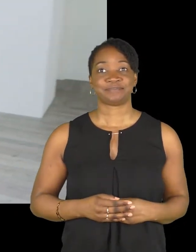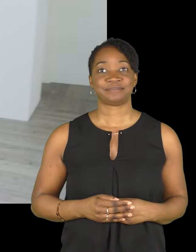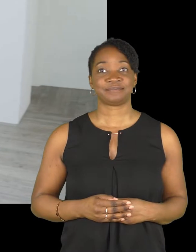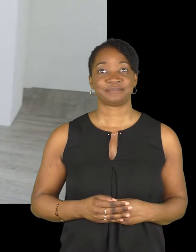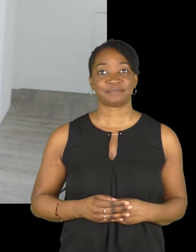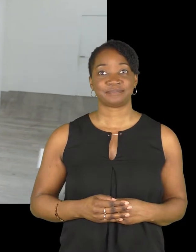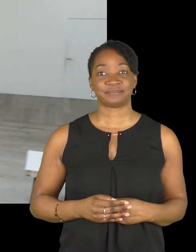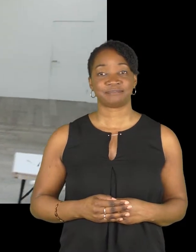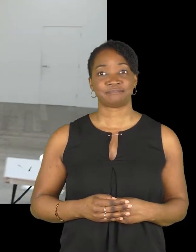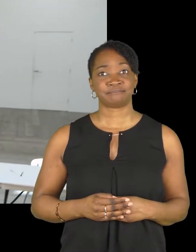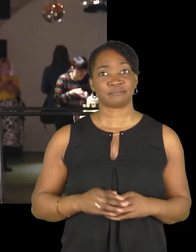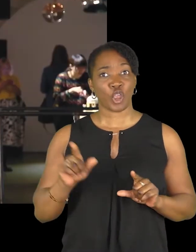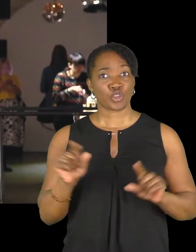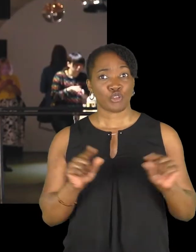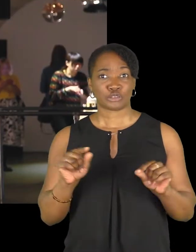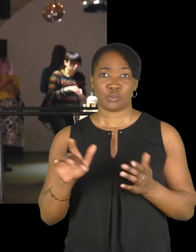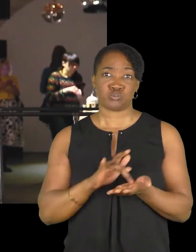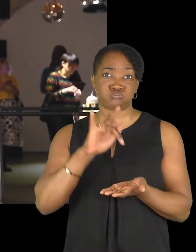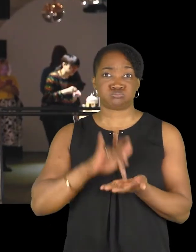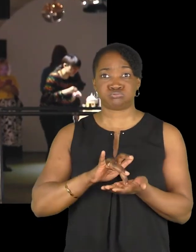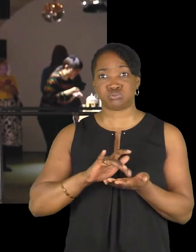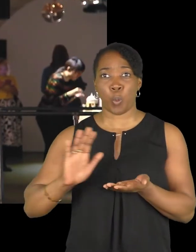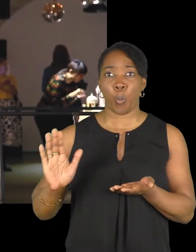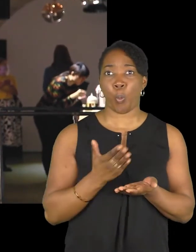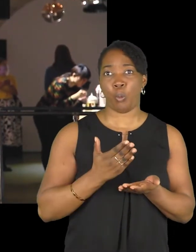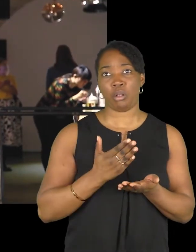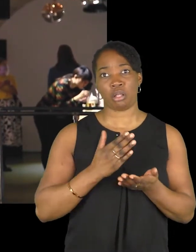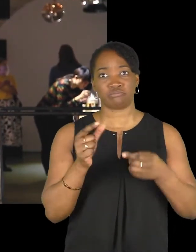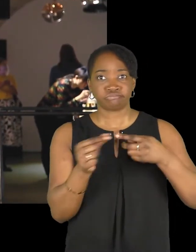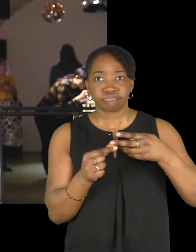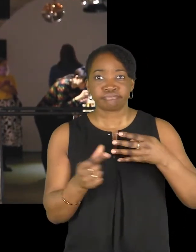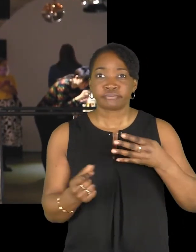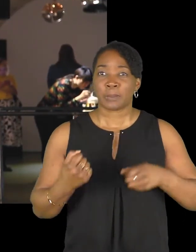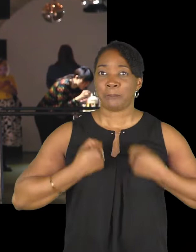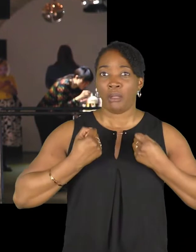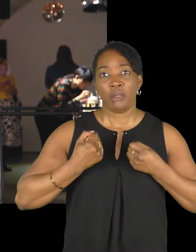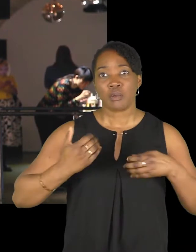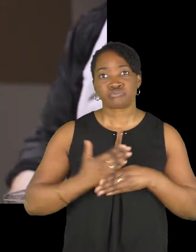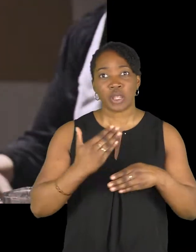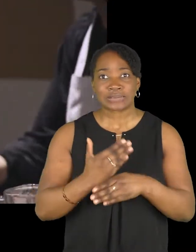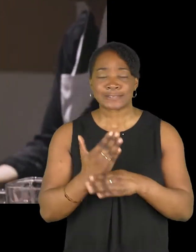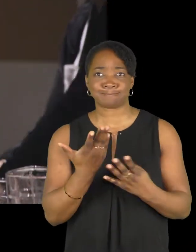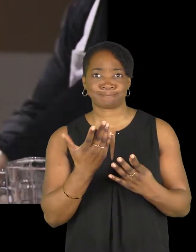also in curating. The curatorial is inherent to all aspects of my practice, across various